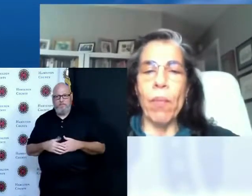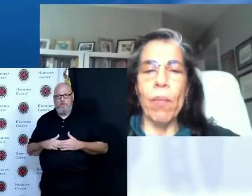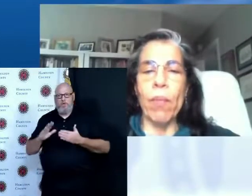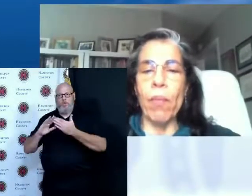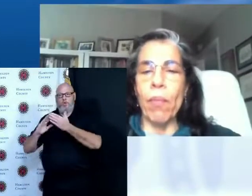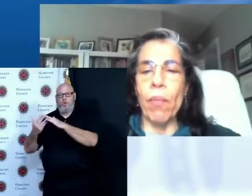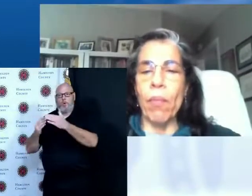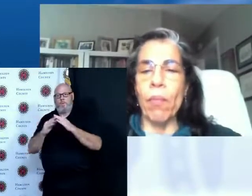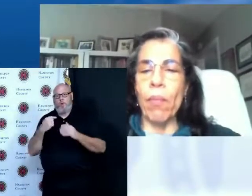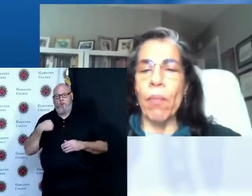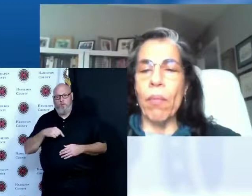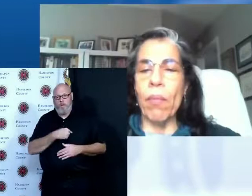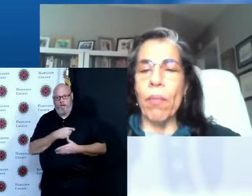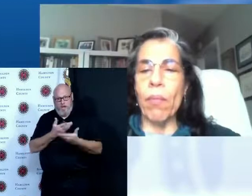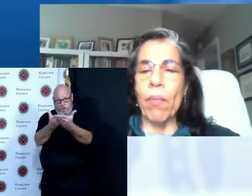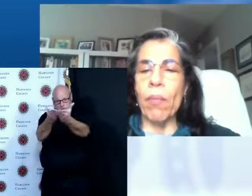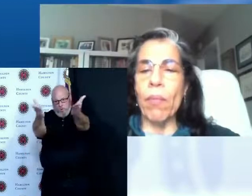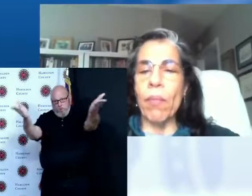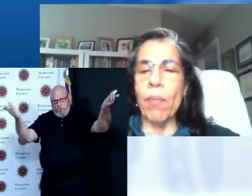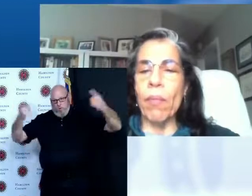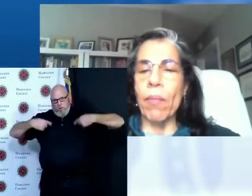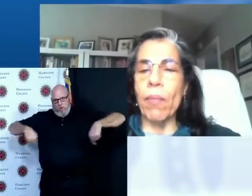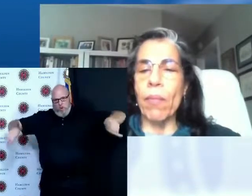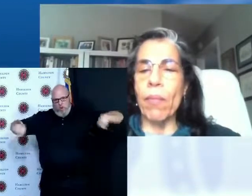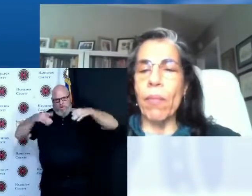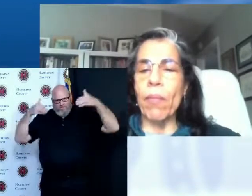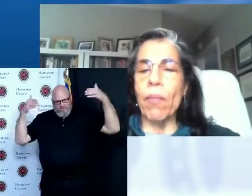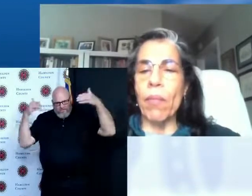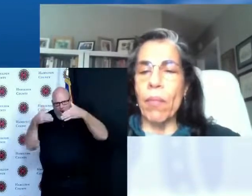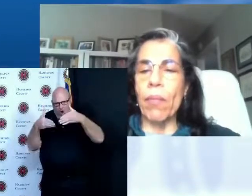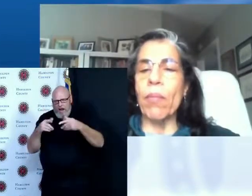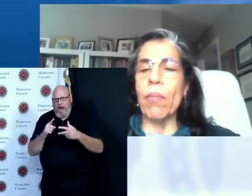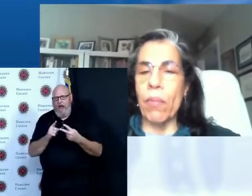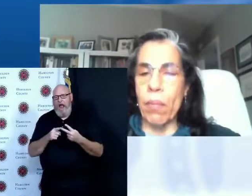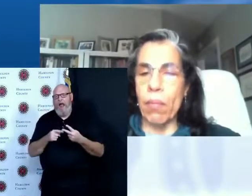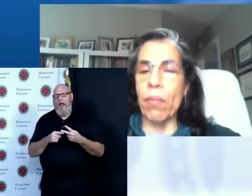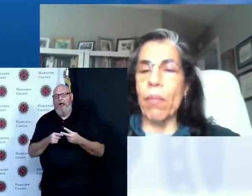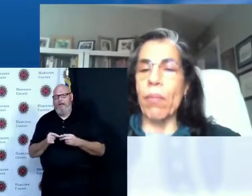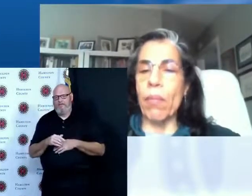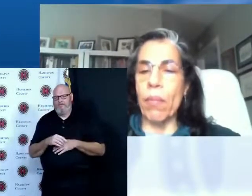we've been talking about since February about masking social distancing and better hygiene